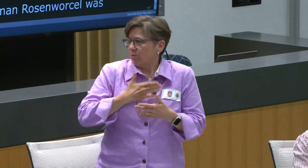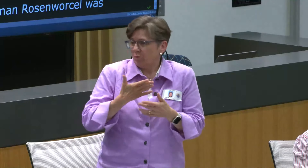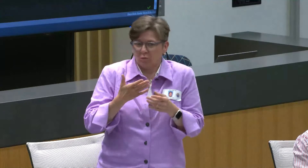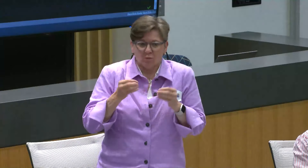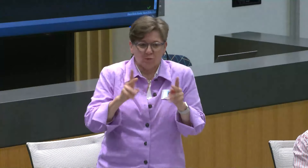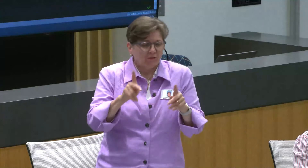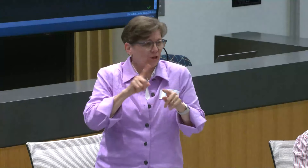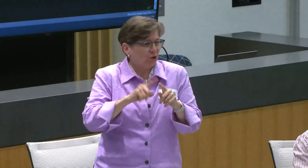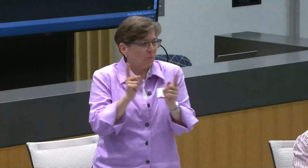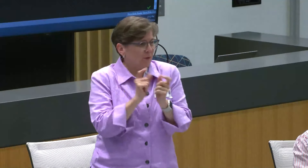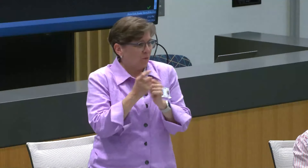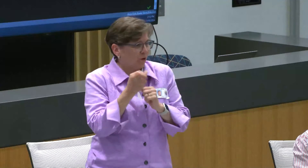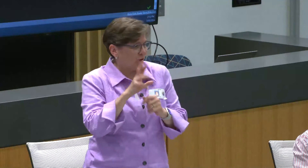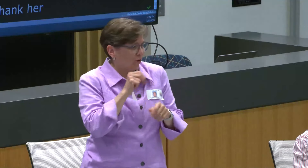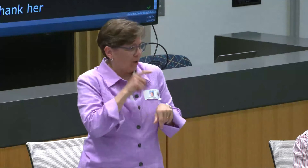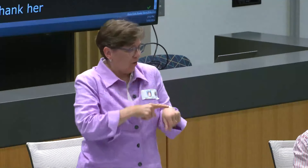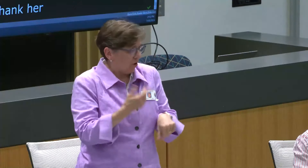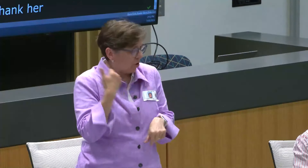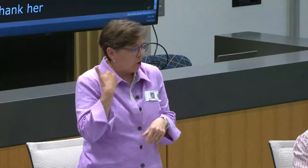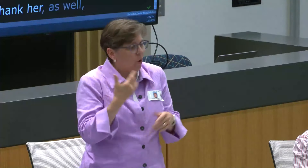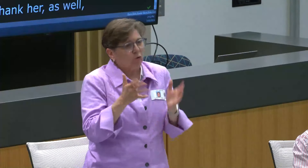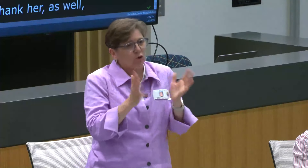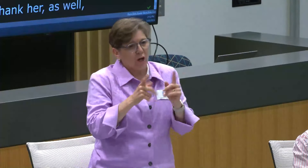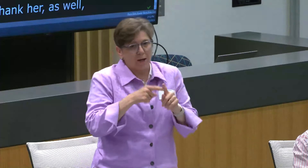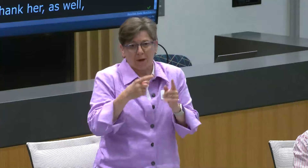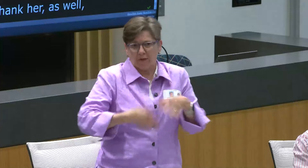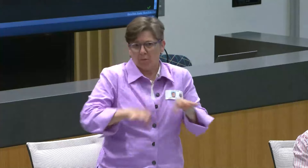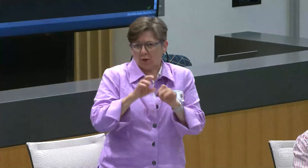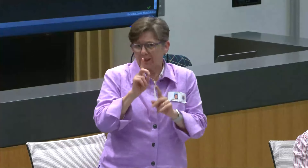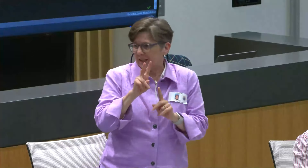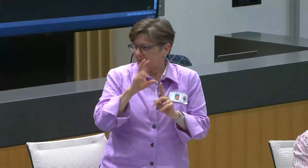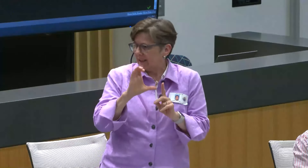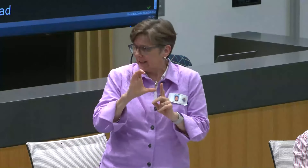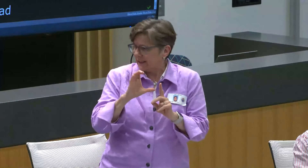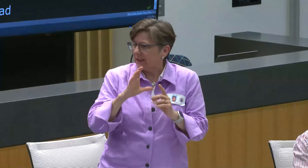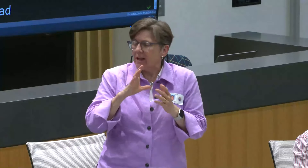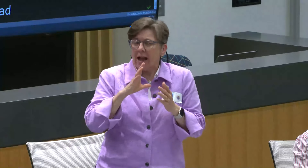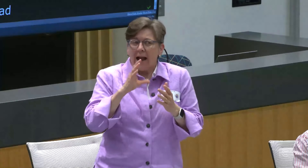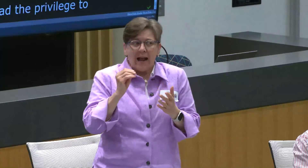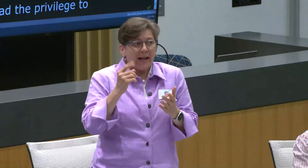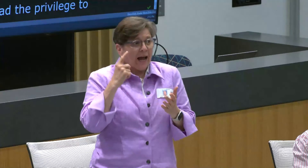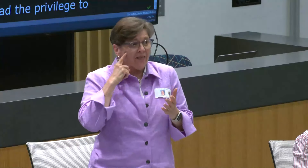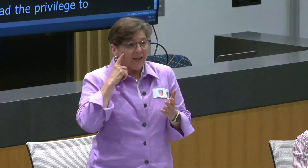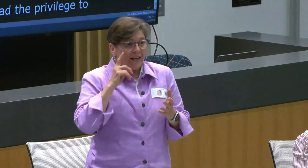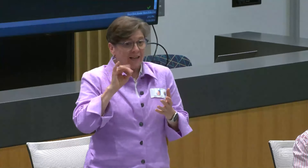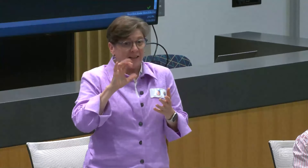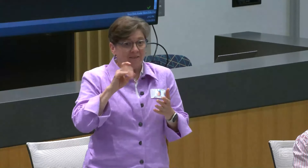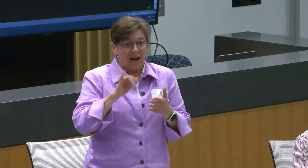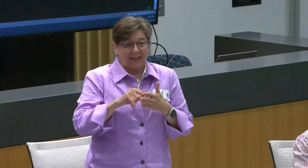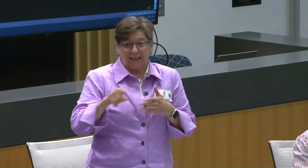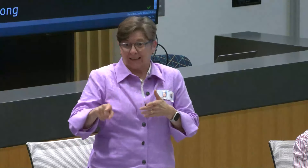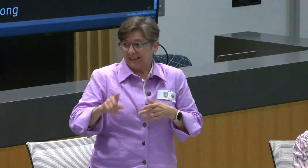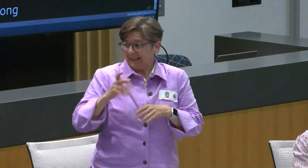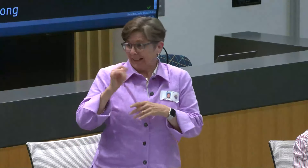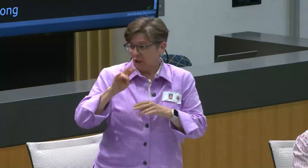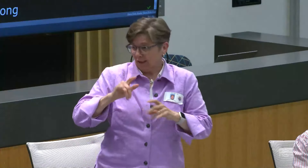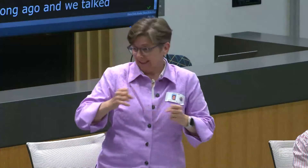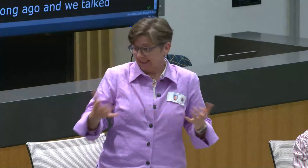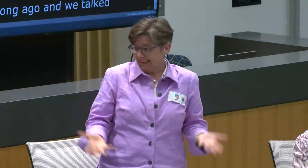RECOGNIZE YOU, SUZY AND YOUR LEADERSHIP AND YOU DON'T REMEMBER WORK HERE AT THE FCC. THE CHAIRWOMAN ROSENWORCEL WAS HERE. I WANTED TO THANK HER, AS